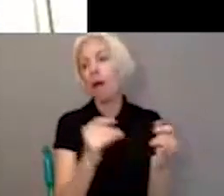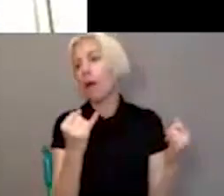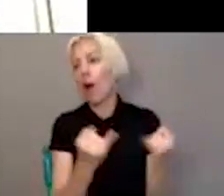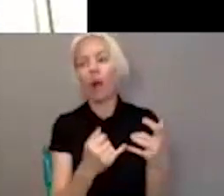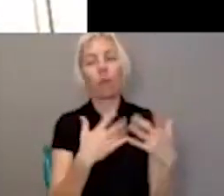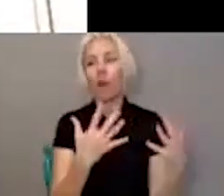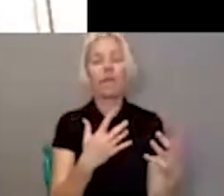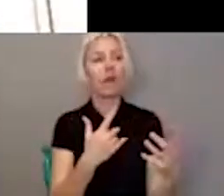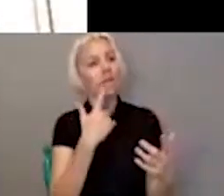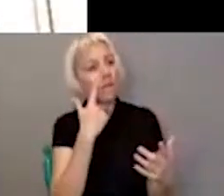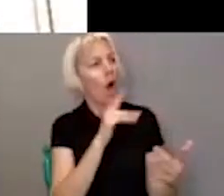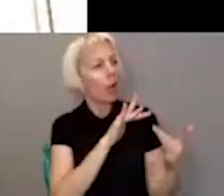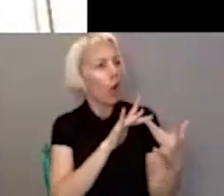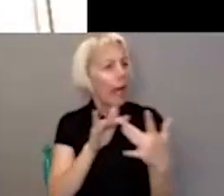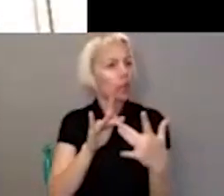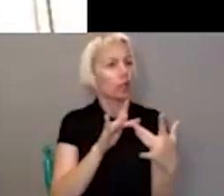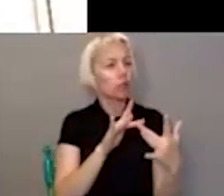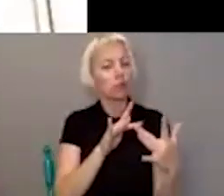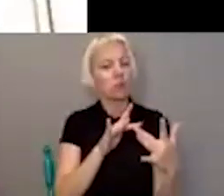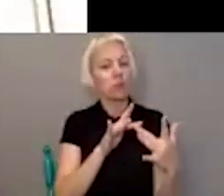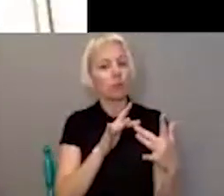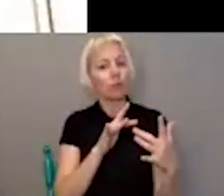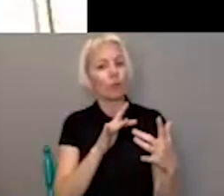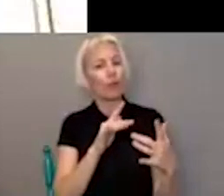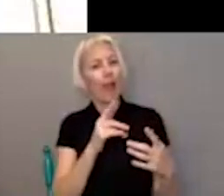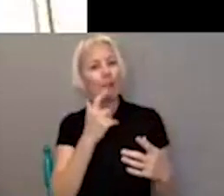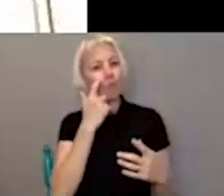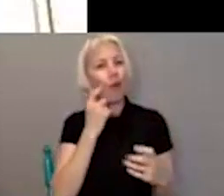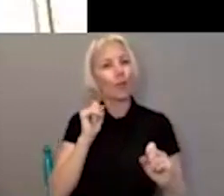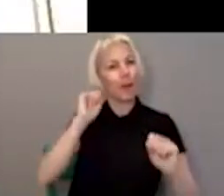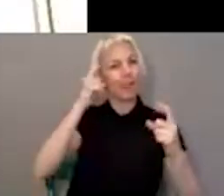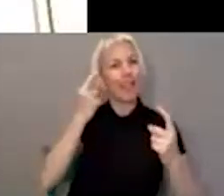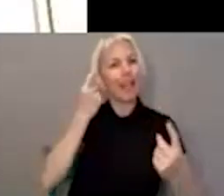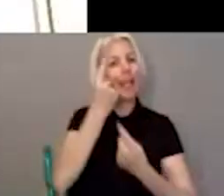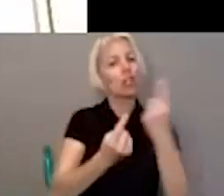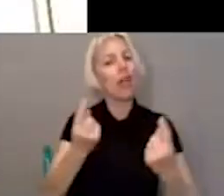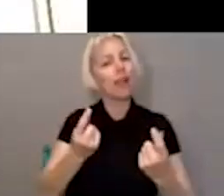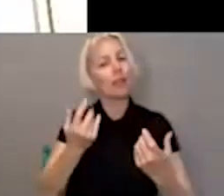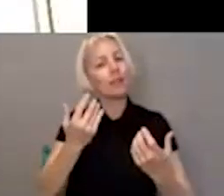can see each other's differences and have respect around that? Education is key, and